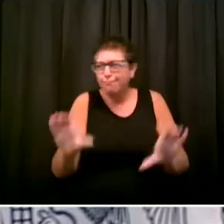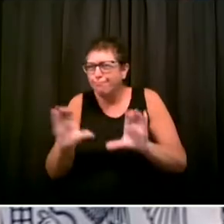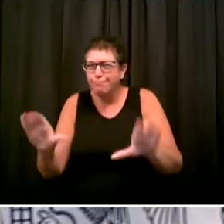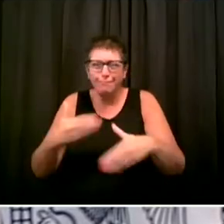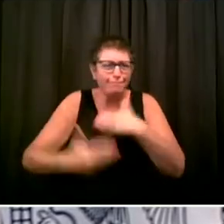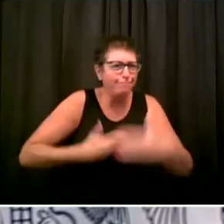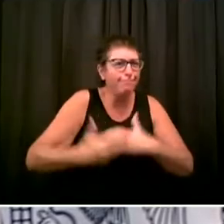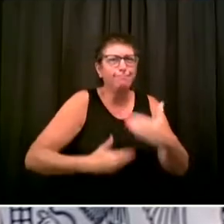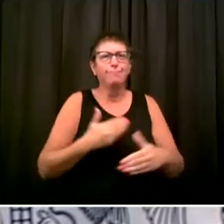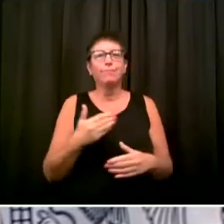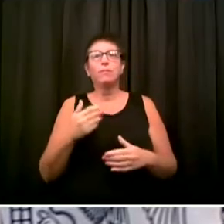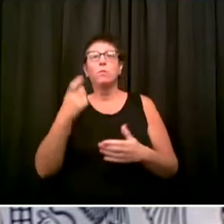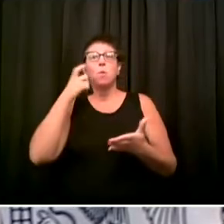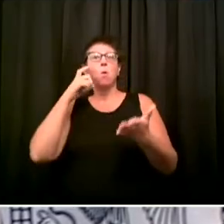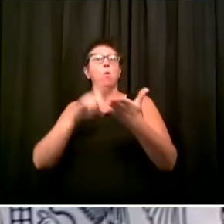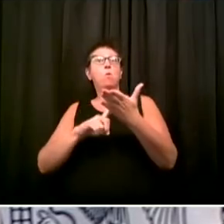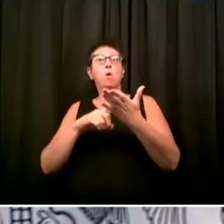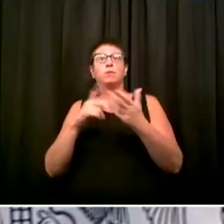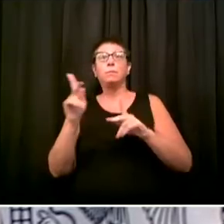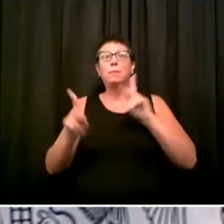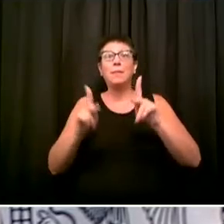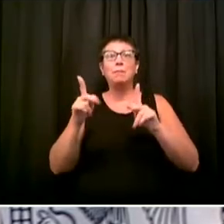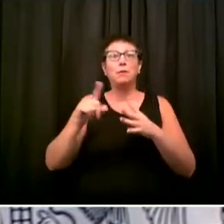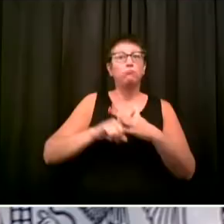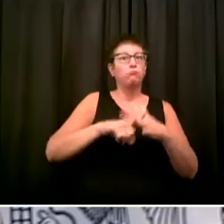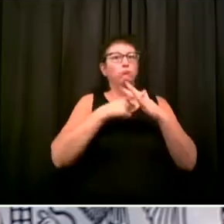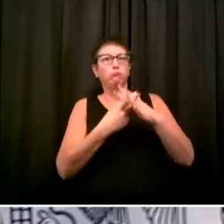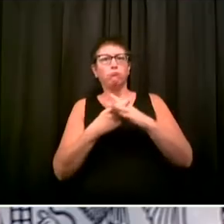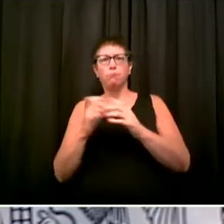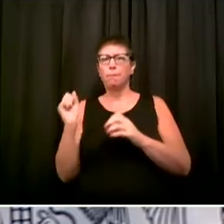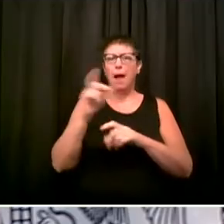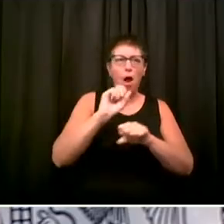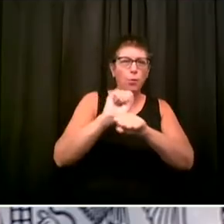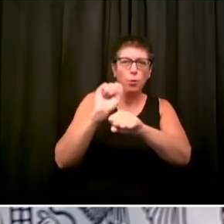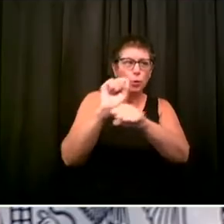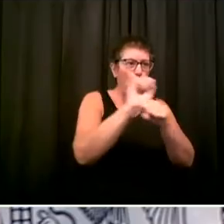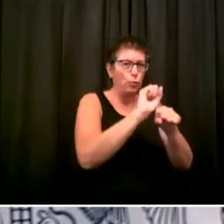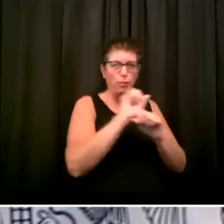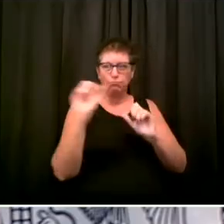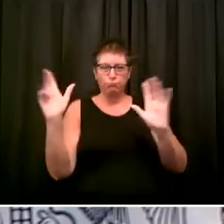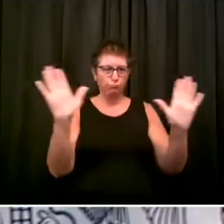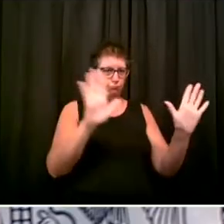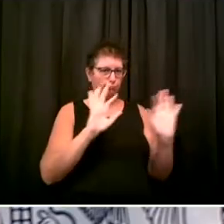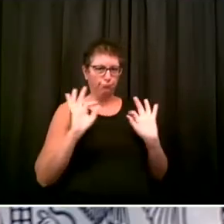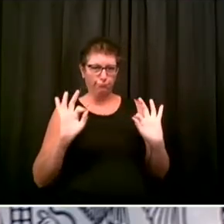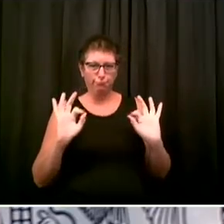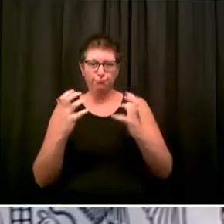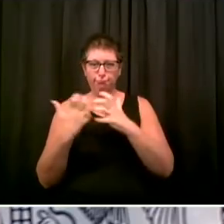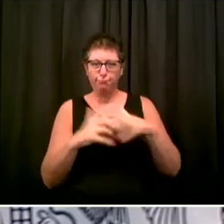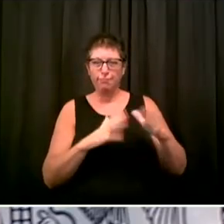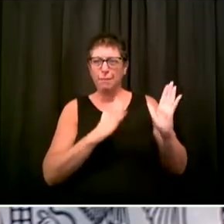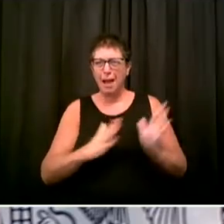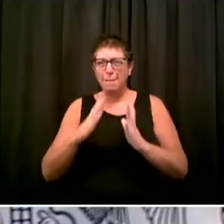OVER T HETCIY PEOPLE ARE STARTING TO GO BACK TO